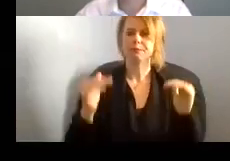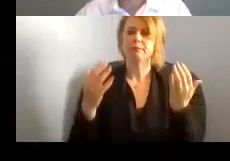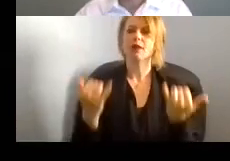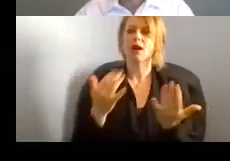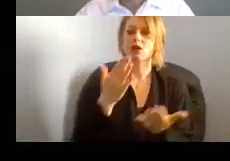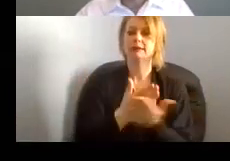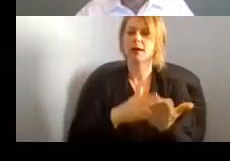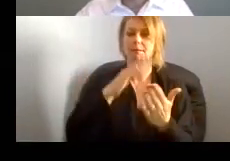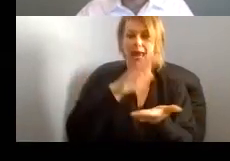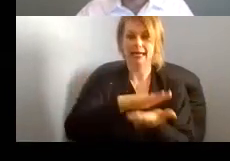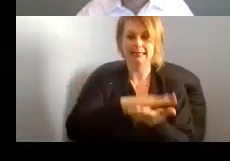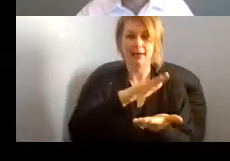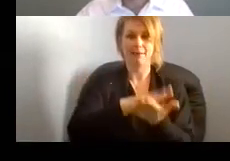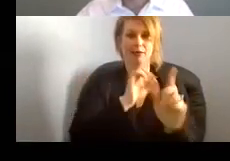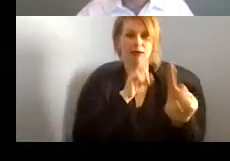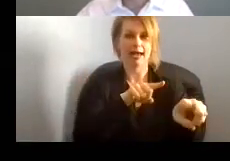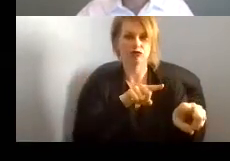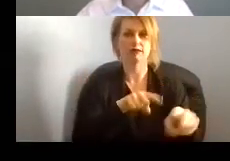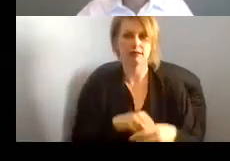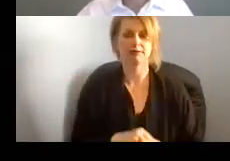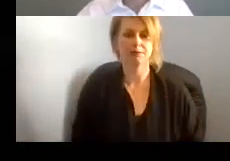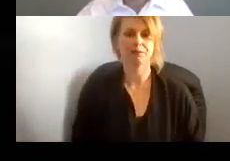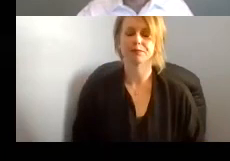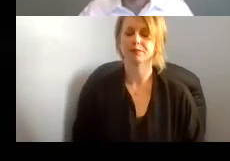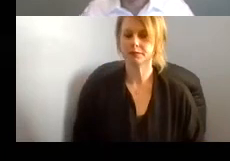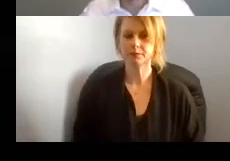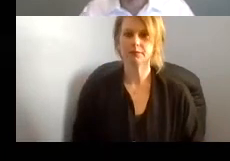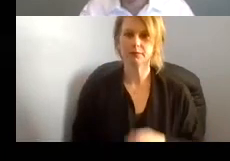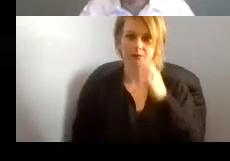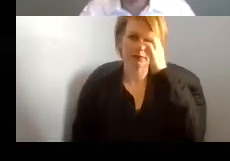And it’s very common for students to experience at least temporary academic